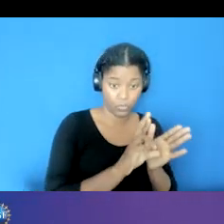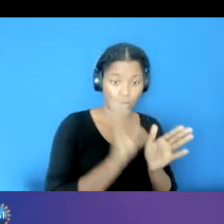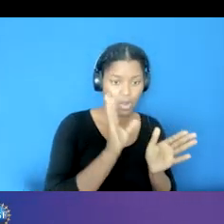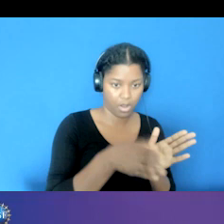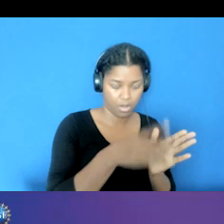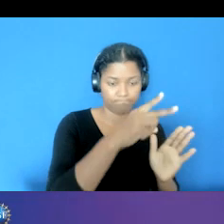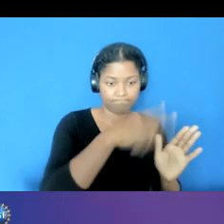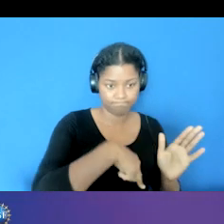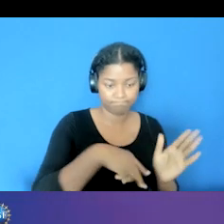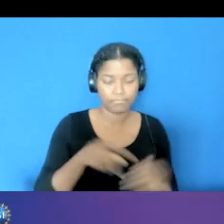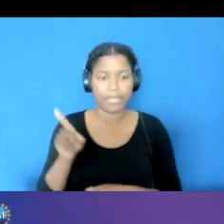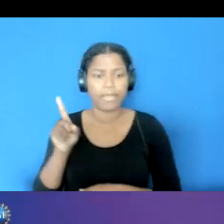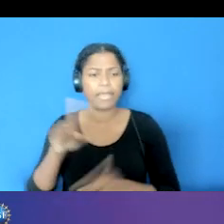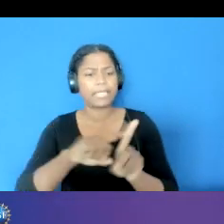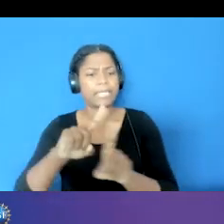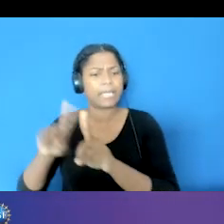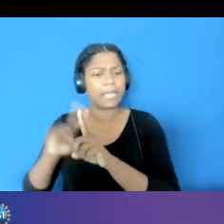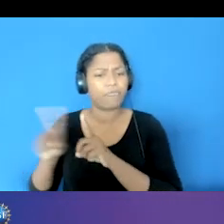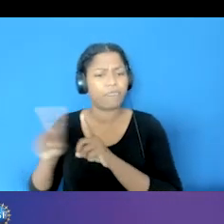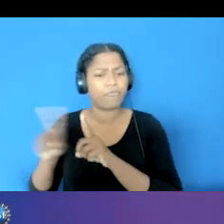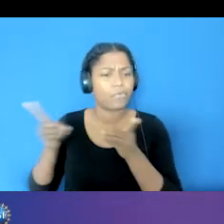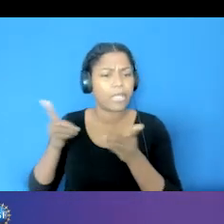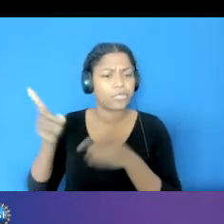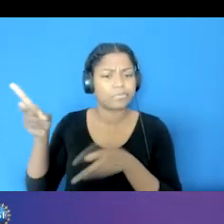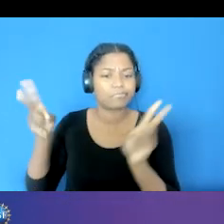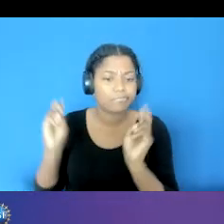These are the different directorates abbreviated.